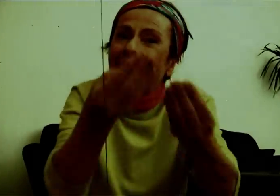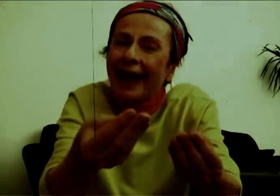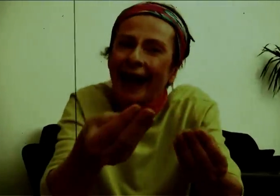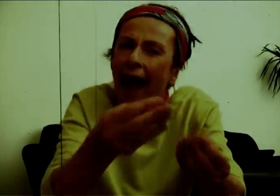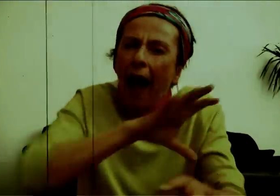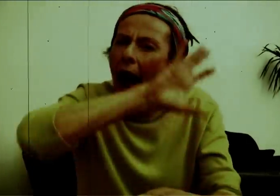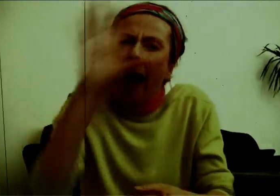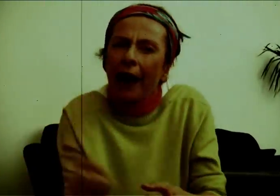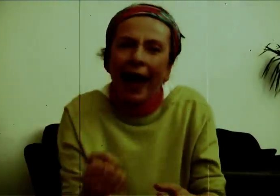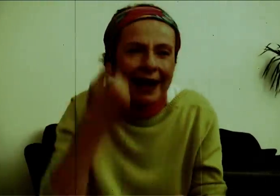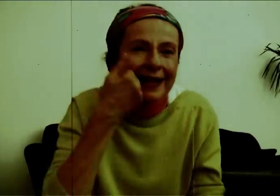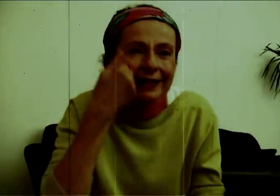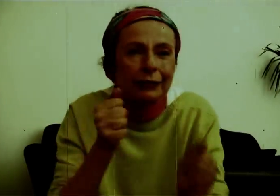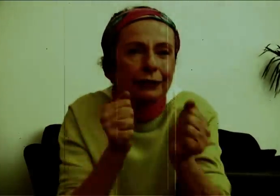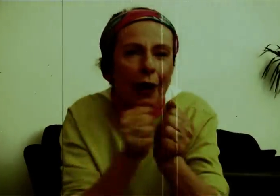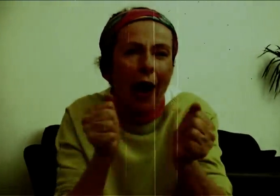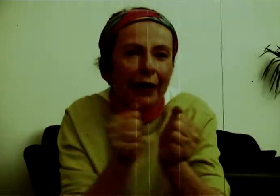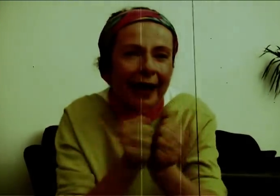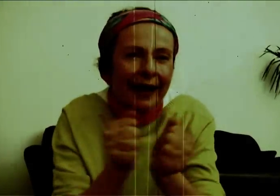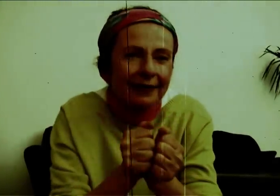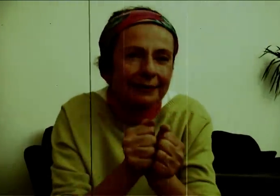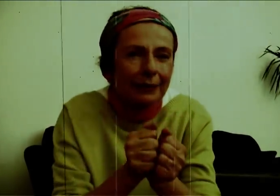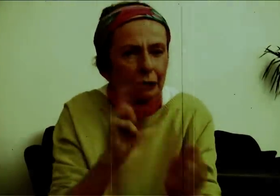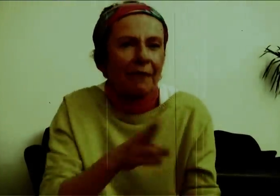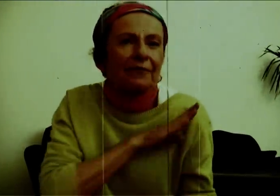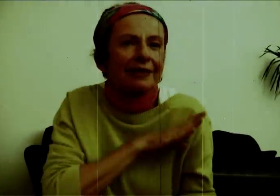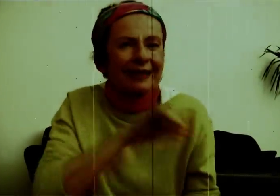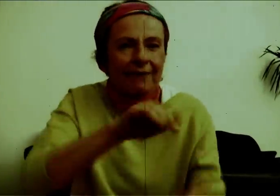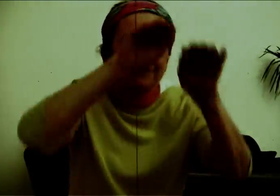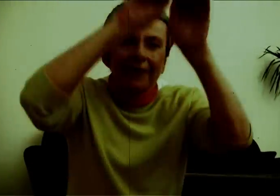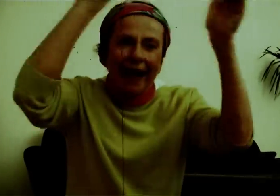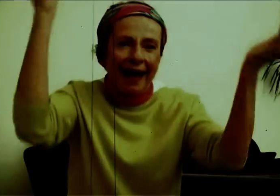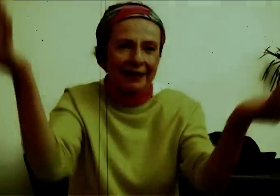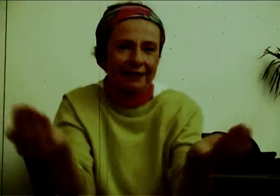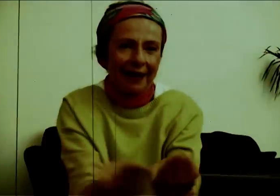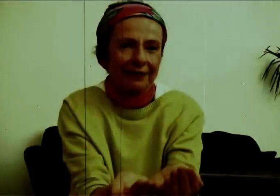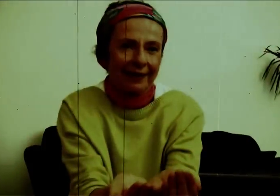all the toys in the world.